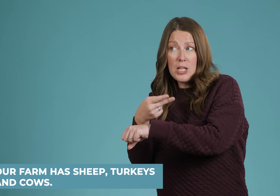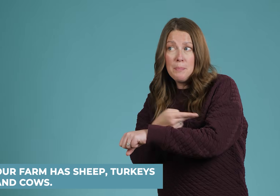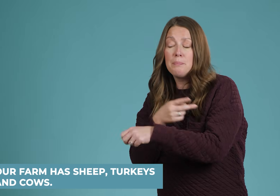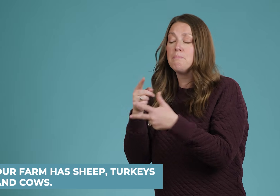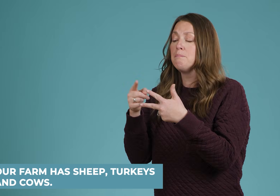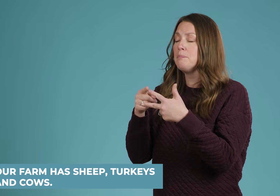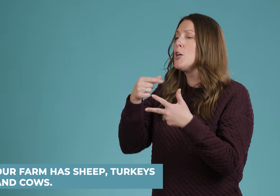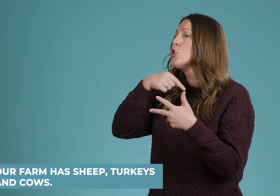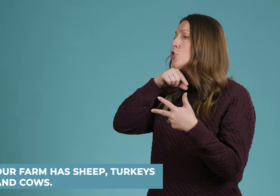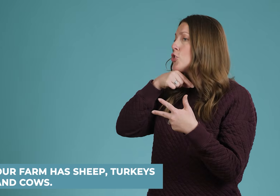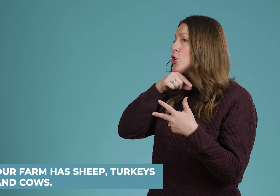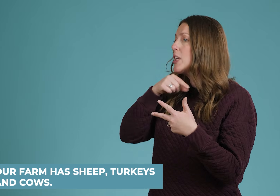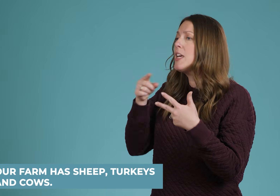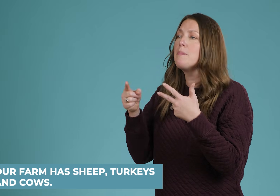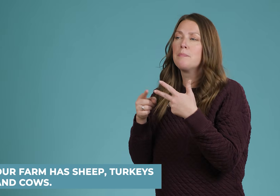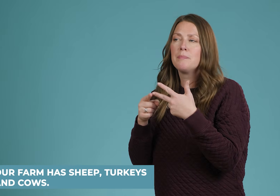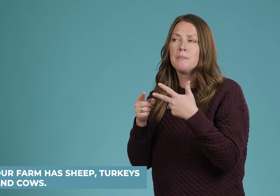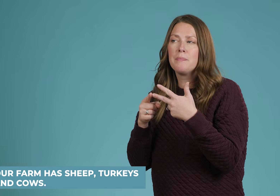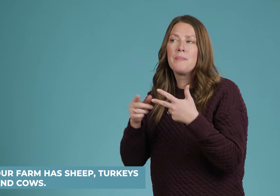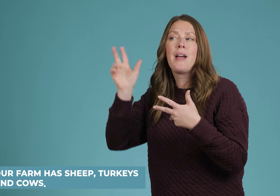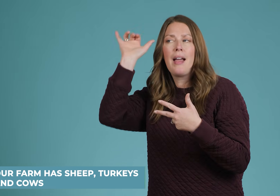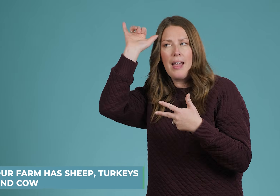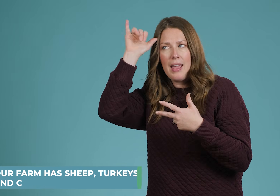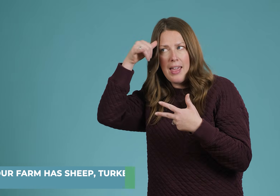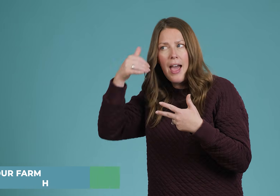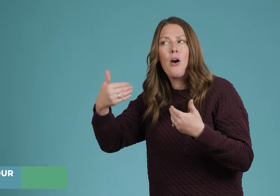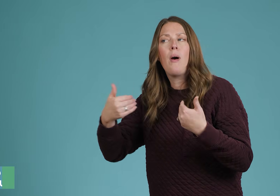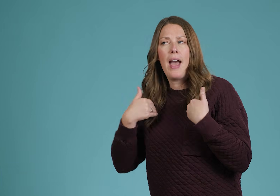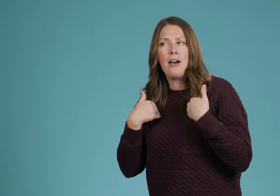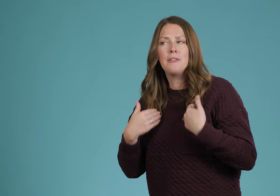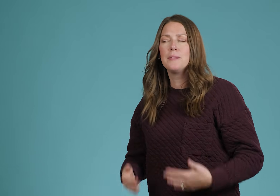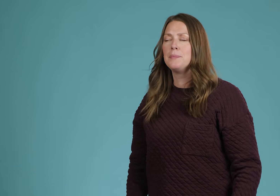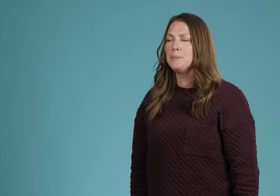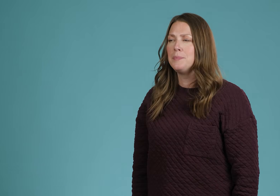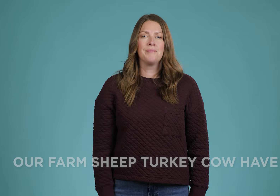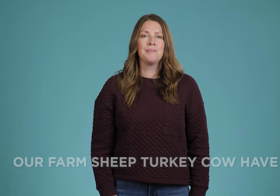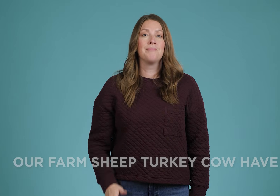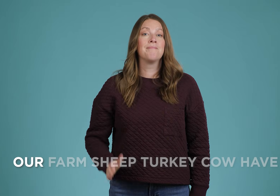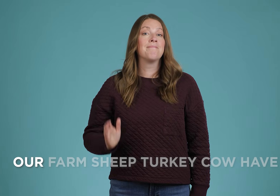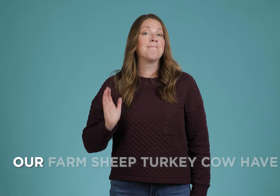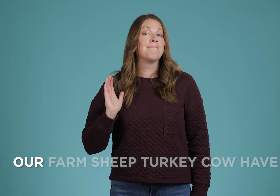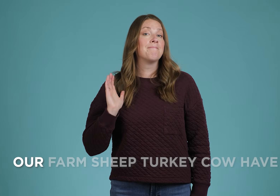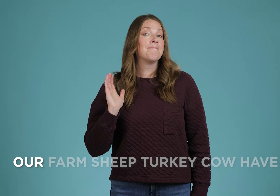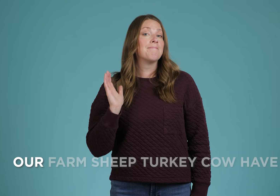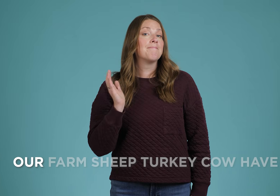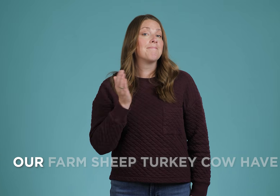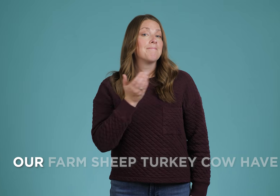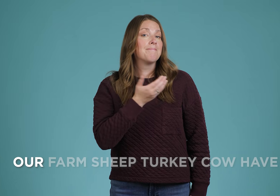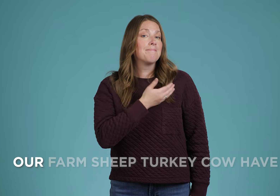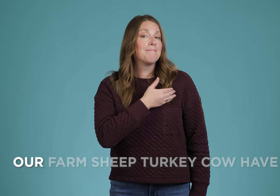sheep, turkey, cow, half.